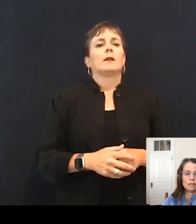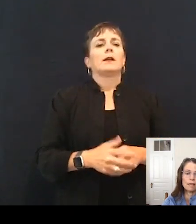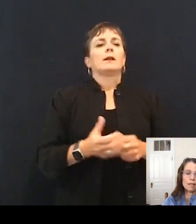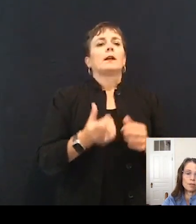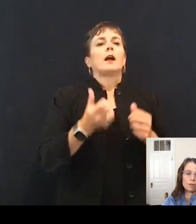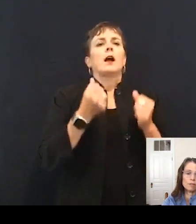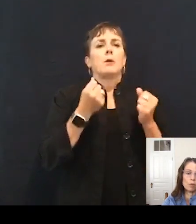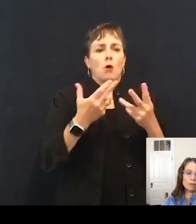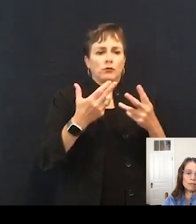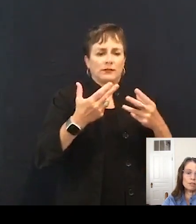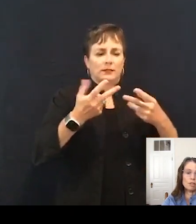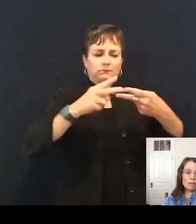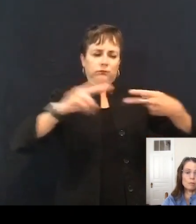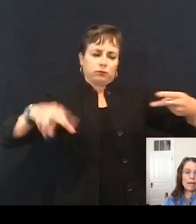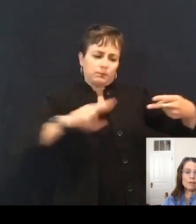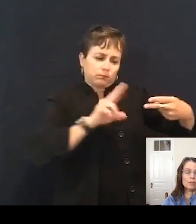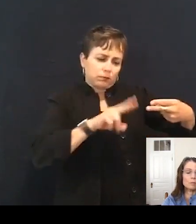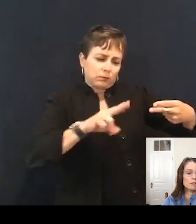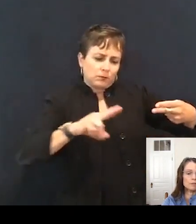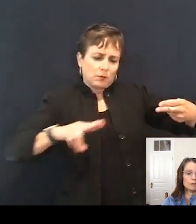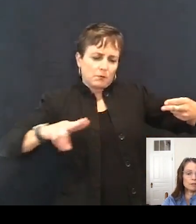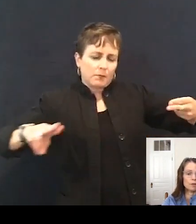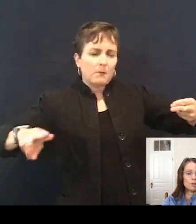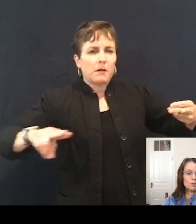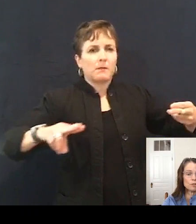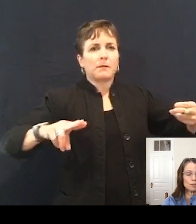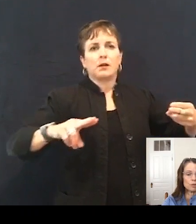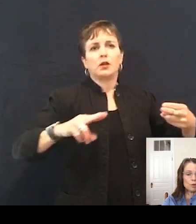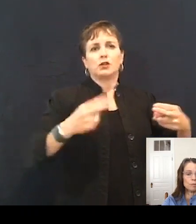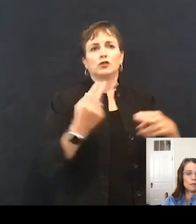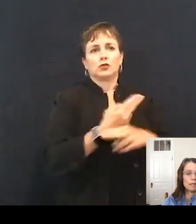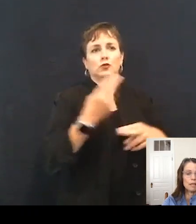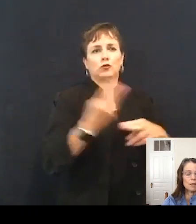Today, there is a multigene panel specifically for Usher syndrome.